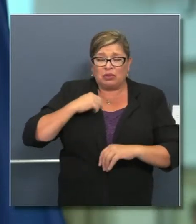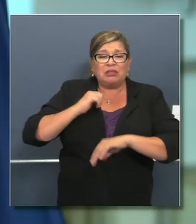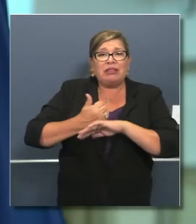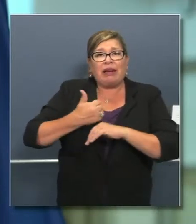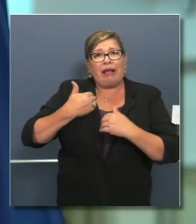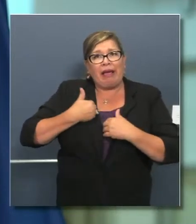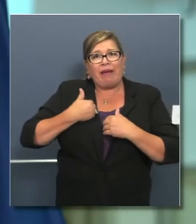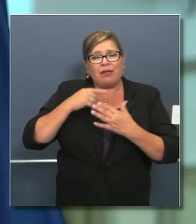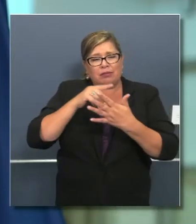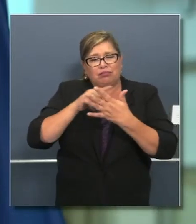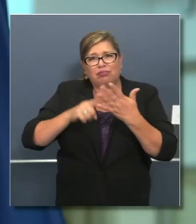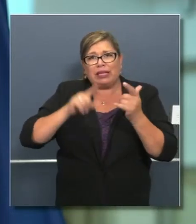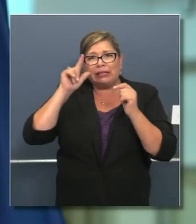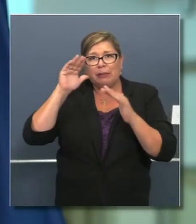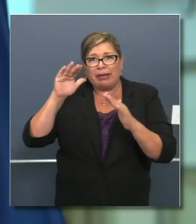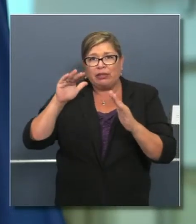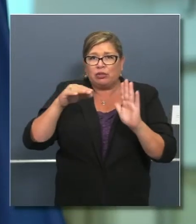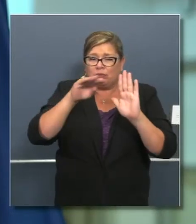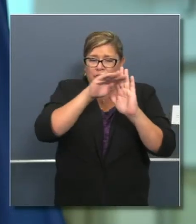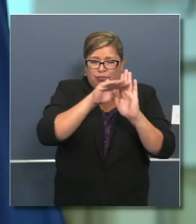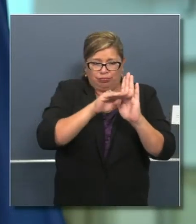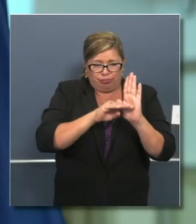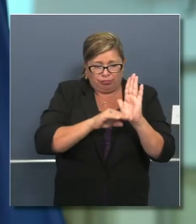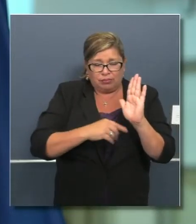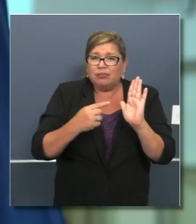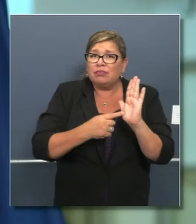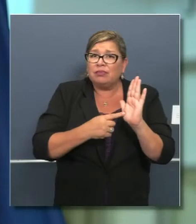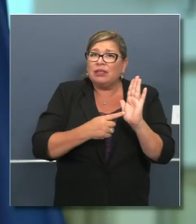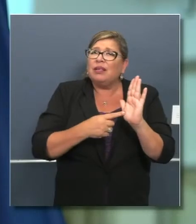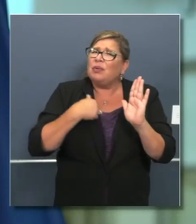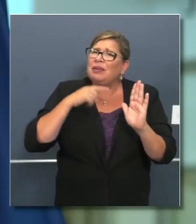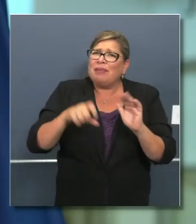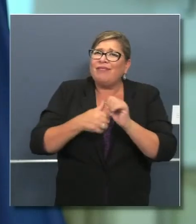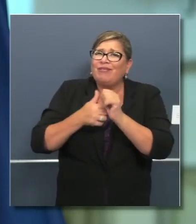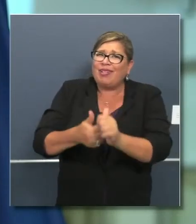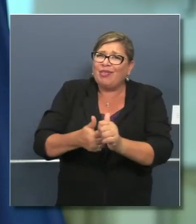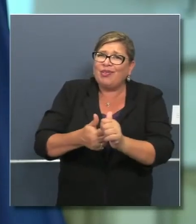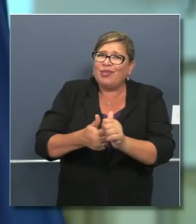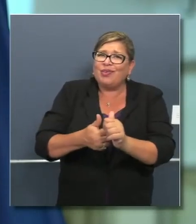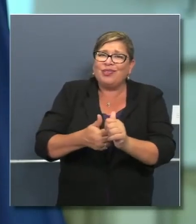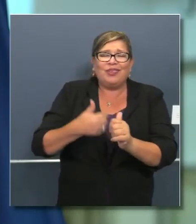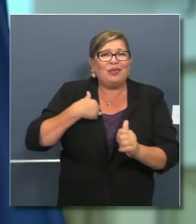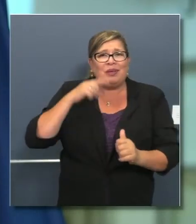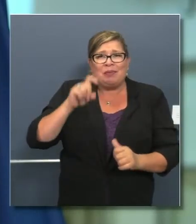regulations come out we need to abide by them and we need to work collaboratively together to the